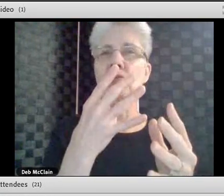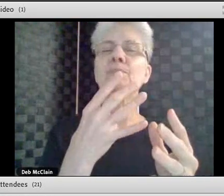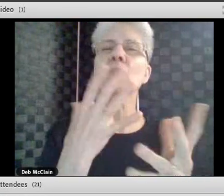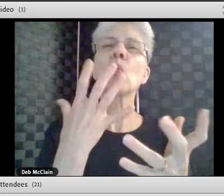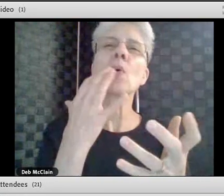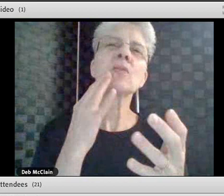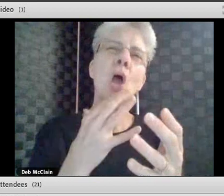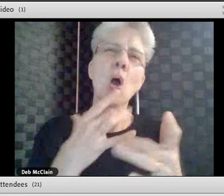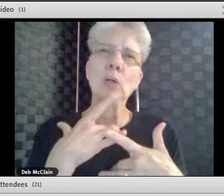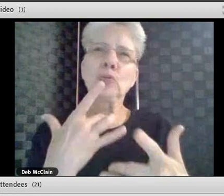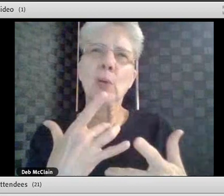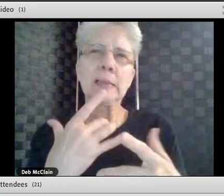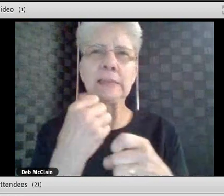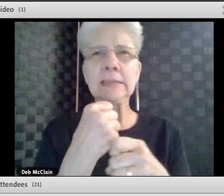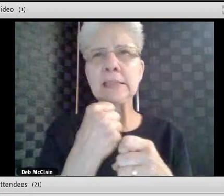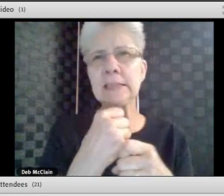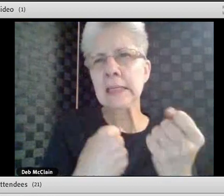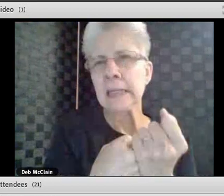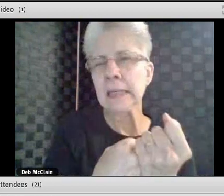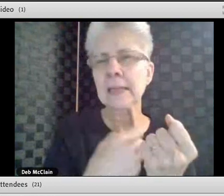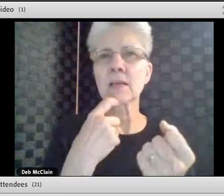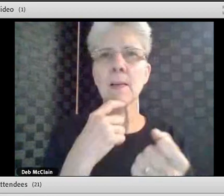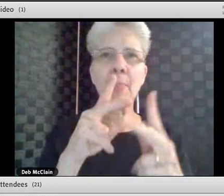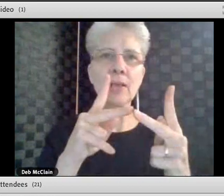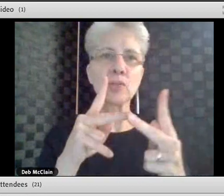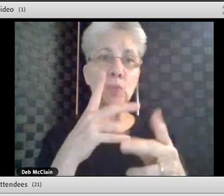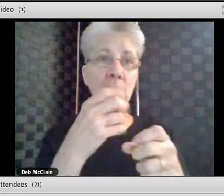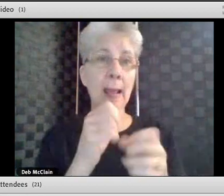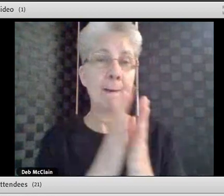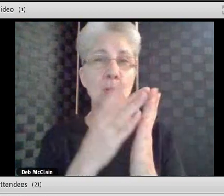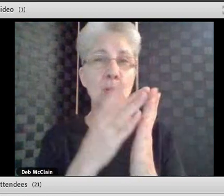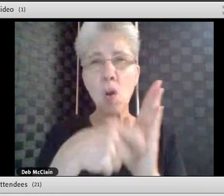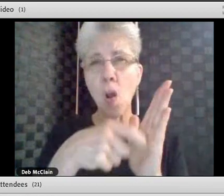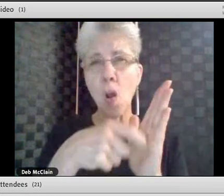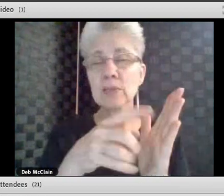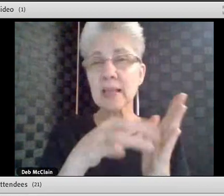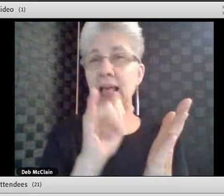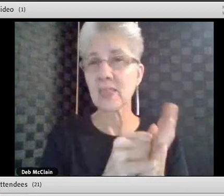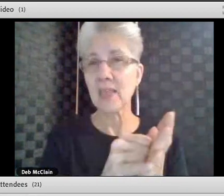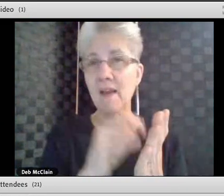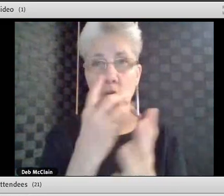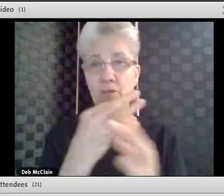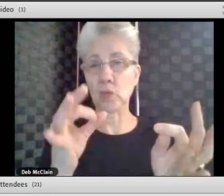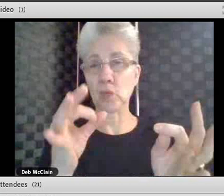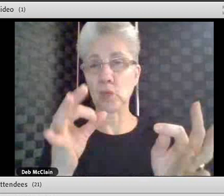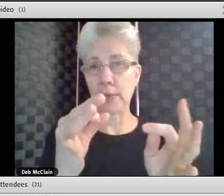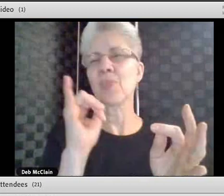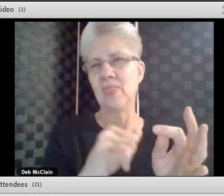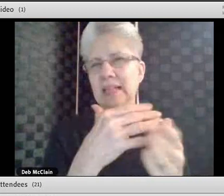the statistics, places you can get books and articles and different things like that for free, that's at the end.